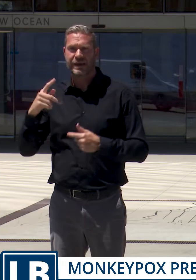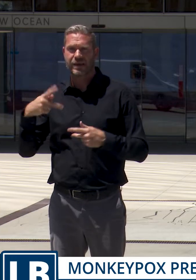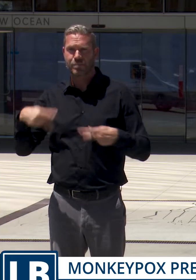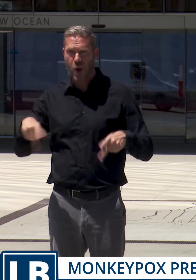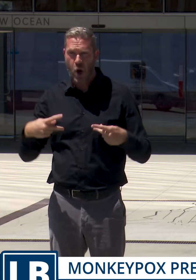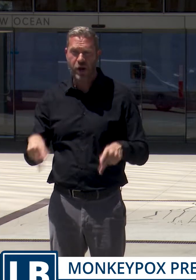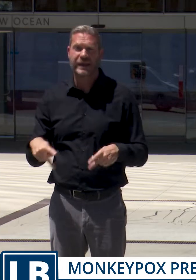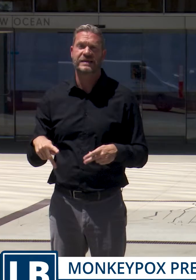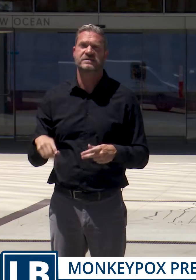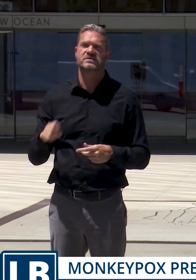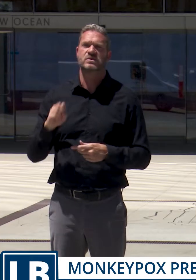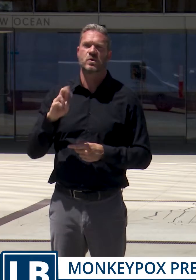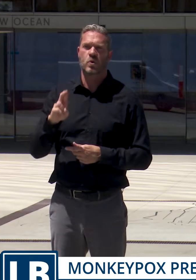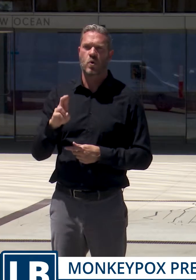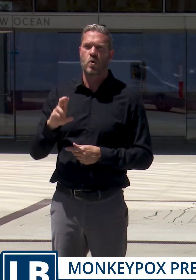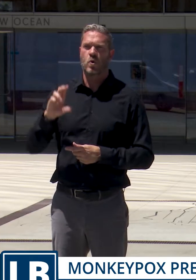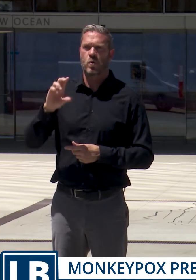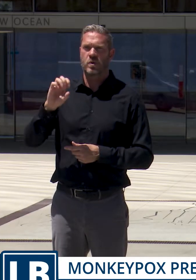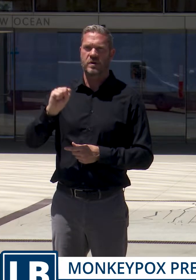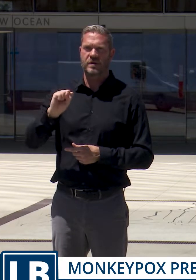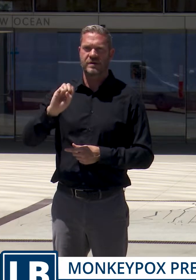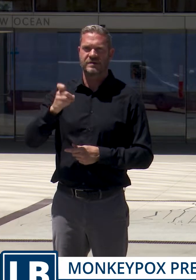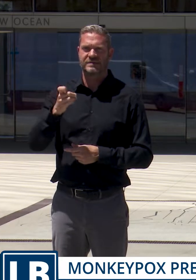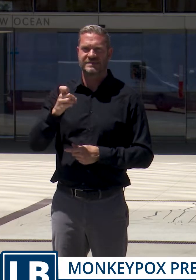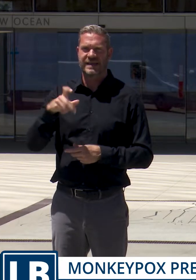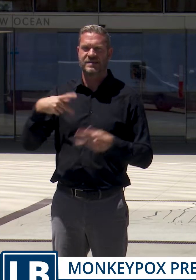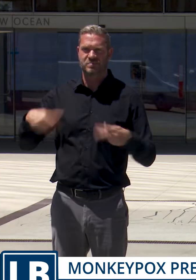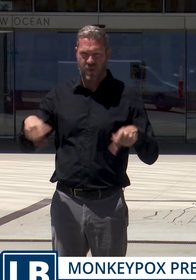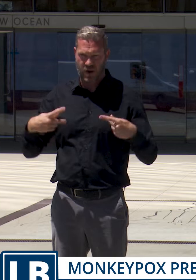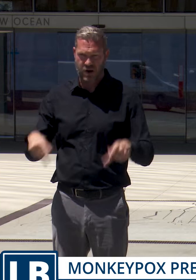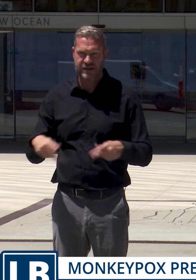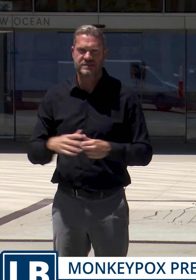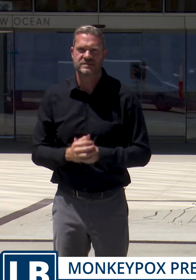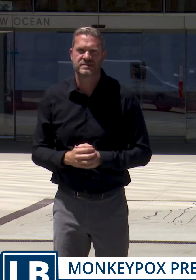and gay or bisexual men and transgender people with a diagnosis